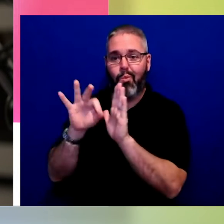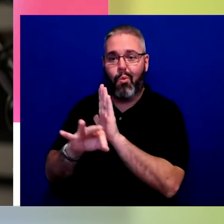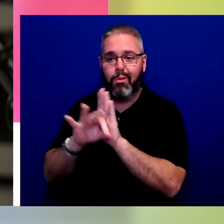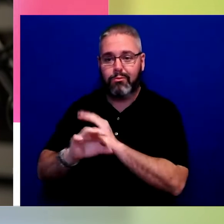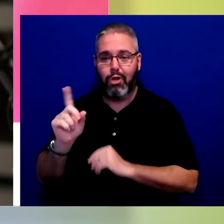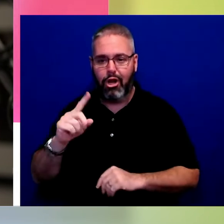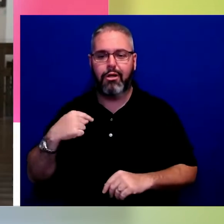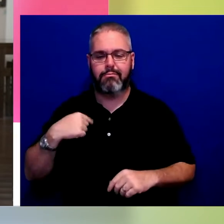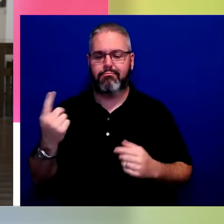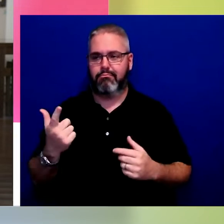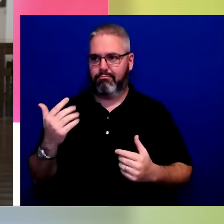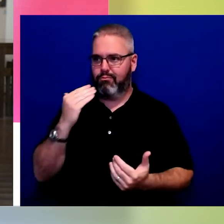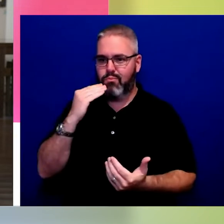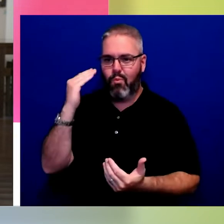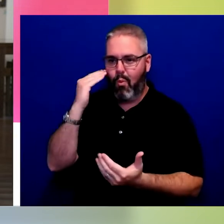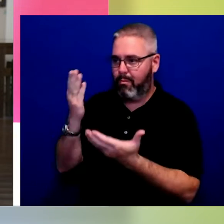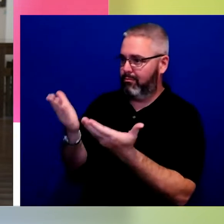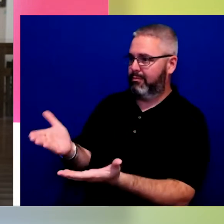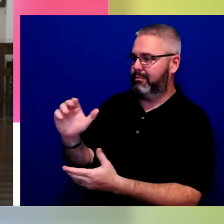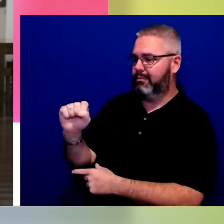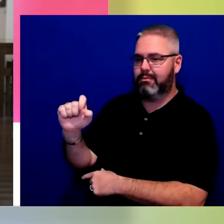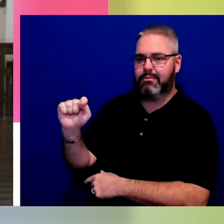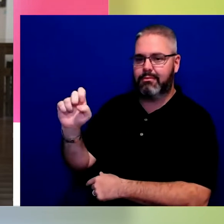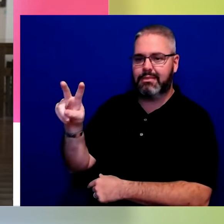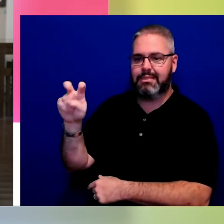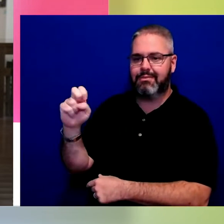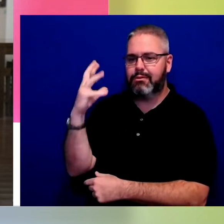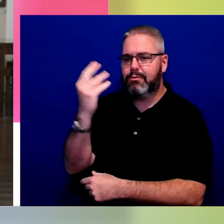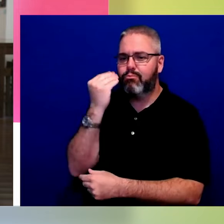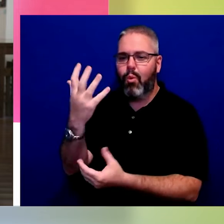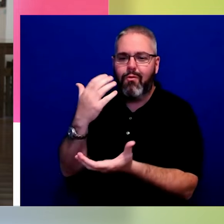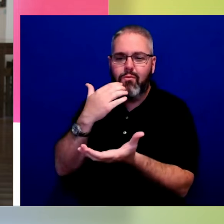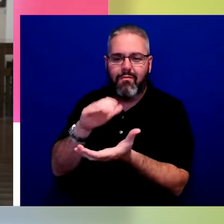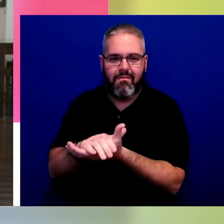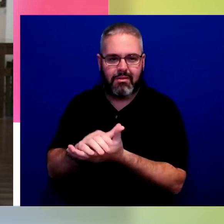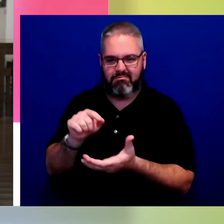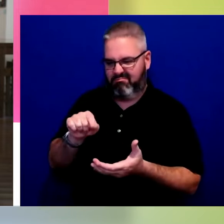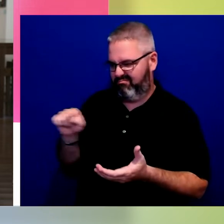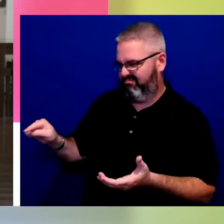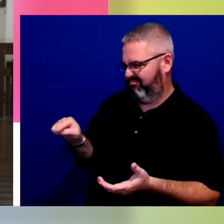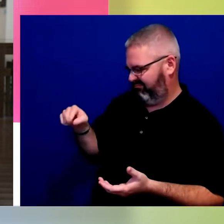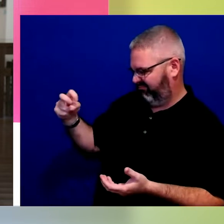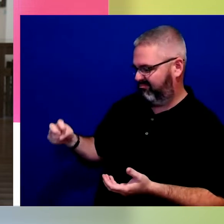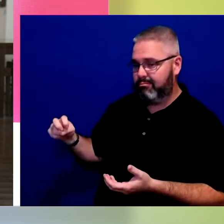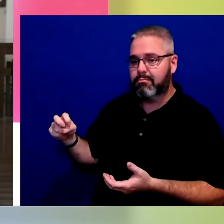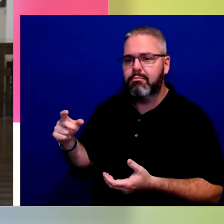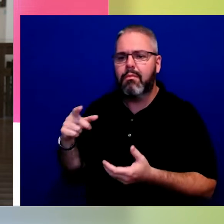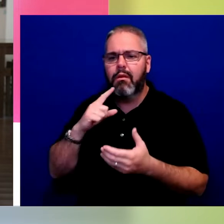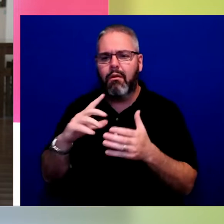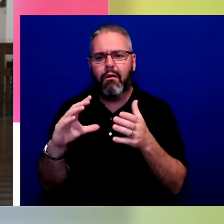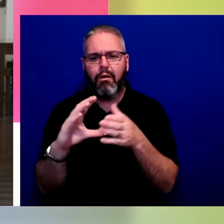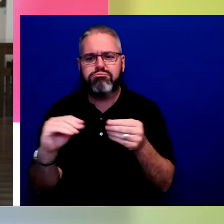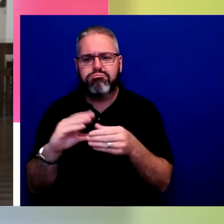in the home of Steve Gleason and his beautiful wife, who's sitting just here to my right, to talk about your new book.